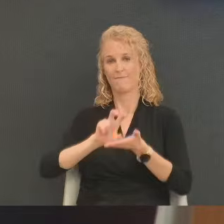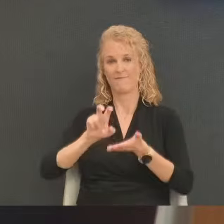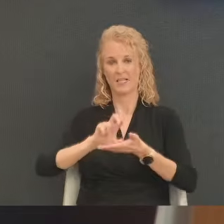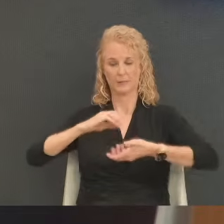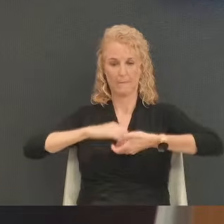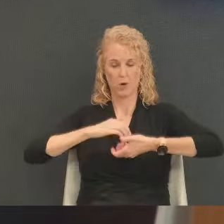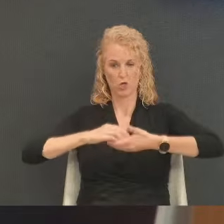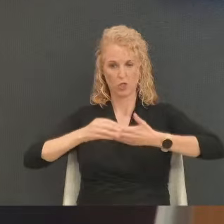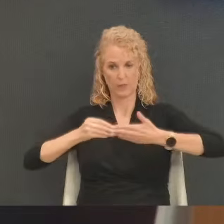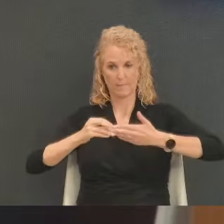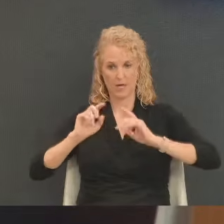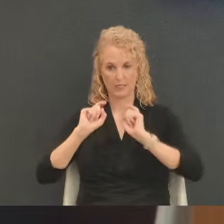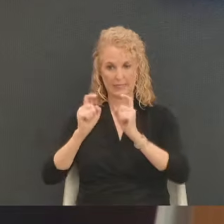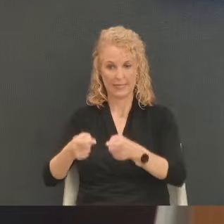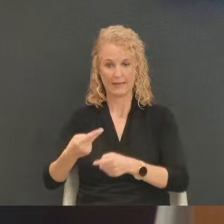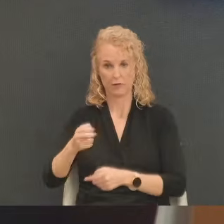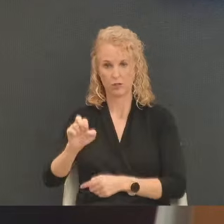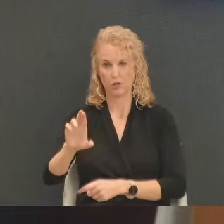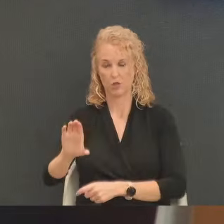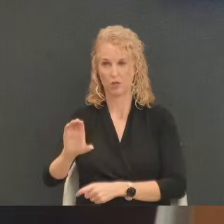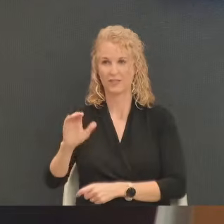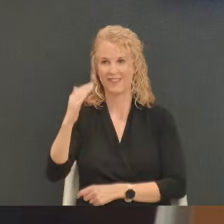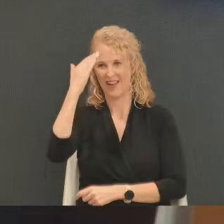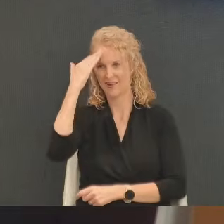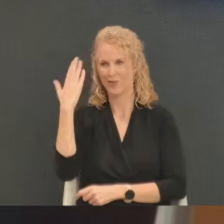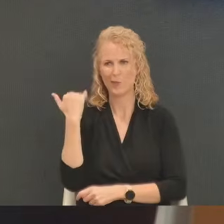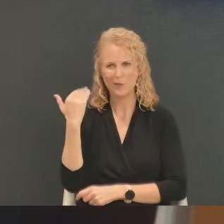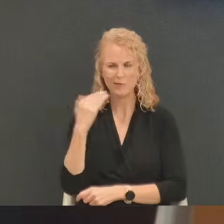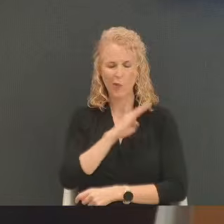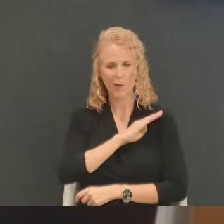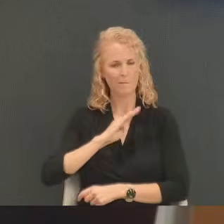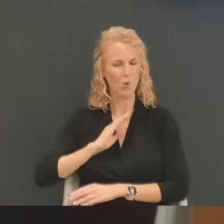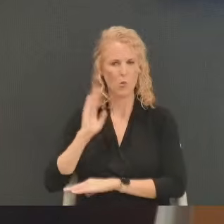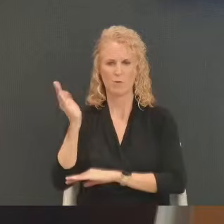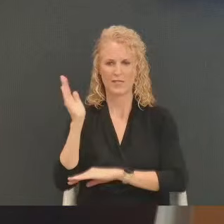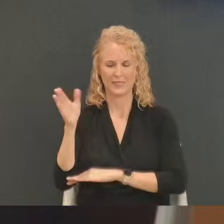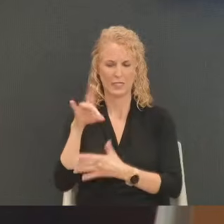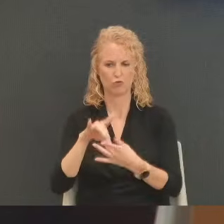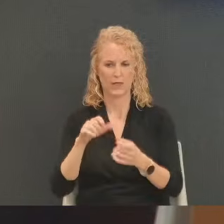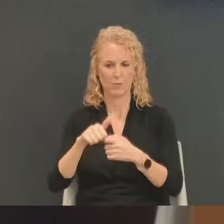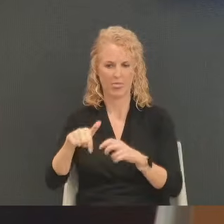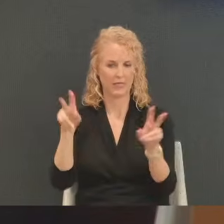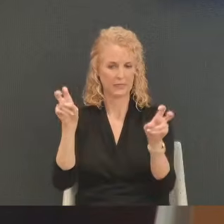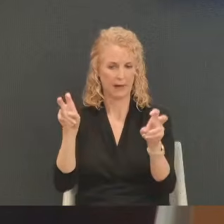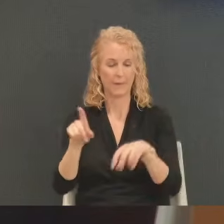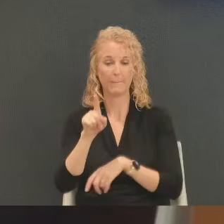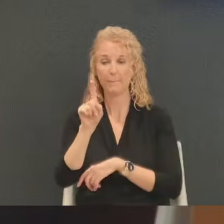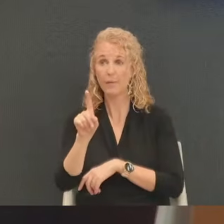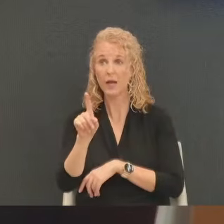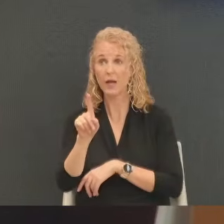to HURC. There had been a prior board presentation on this, but it's there have been some delays in